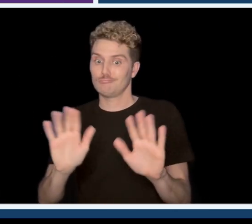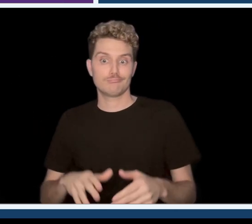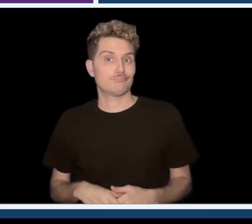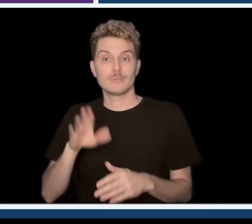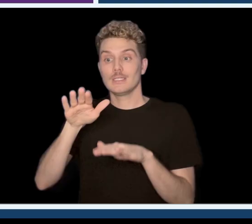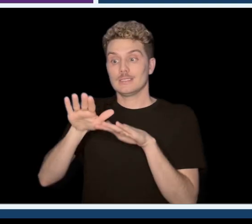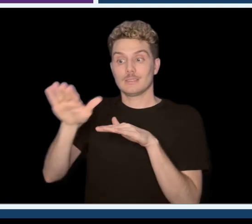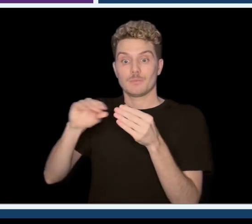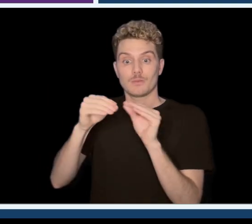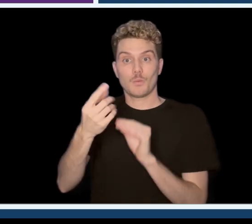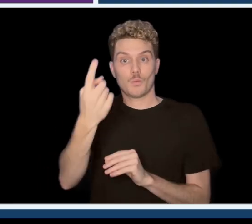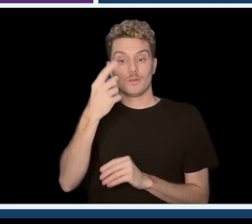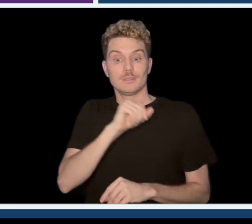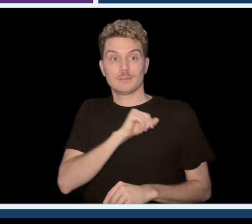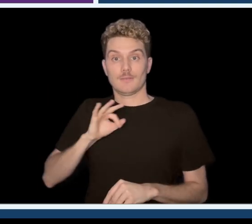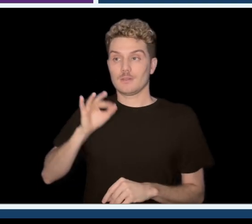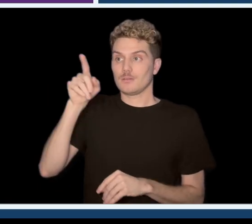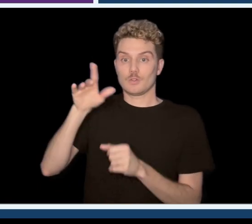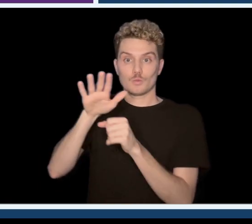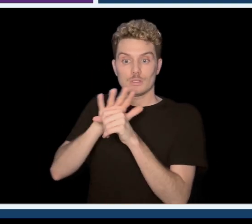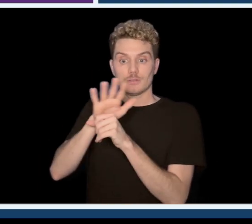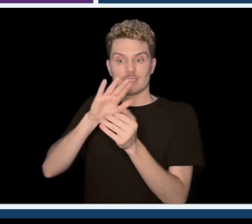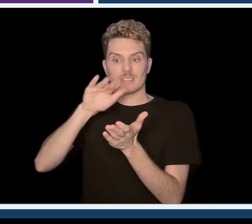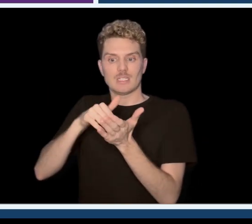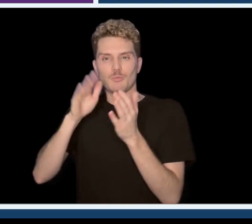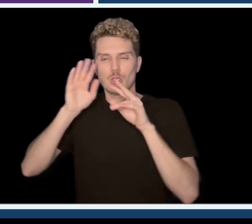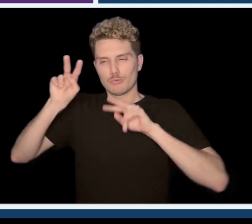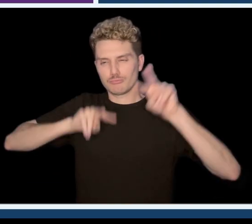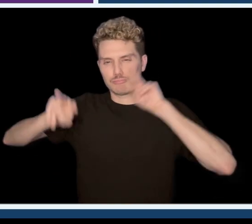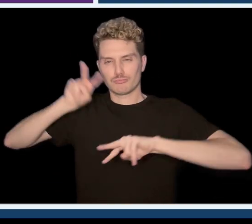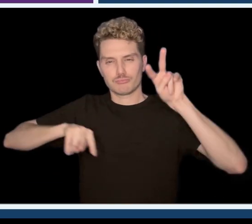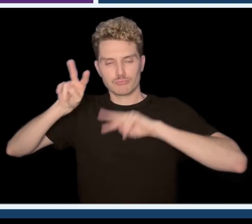Step #1: Staff at the Regional Office will review the information